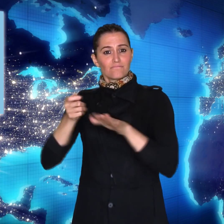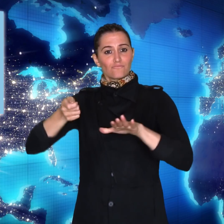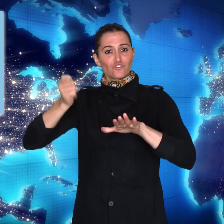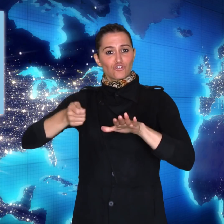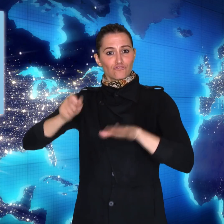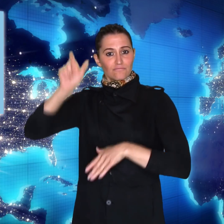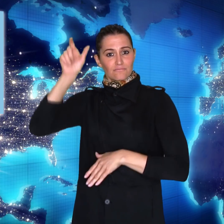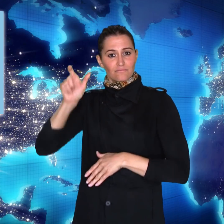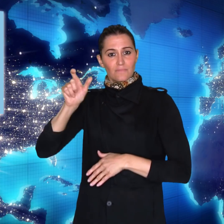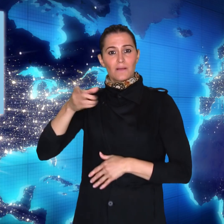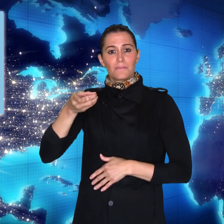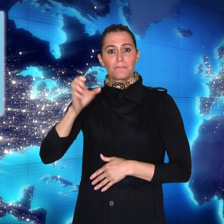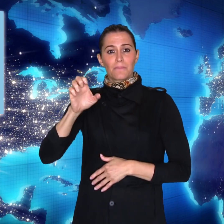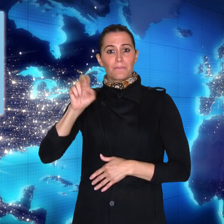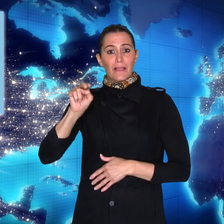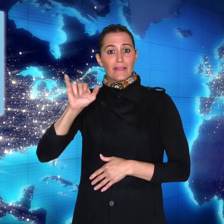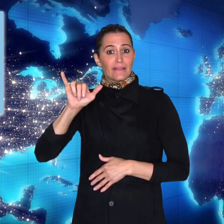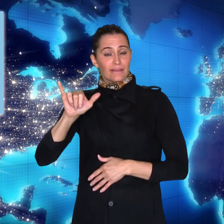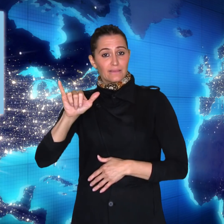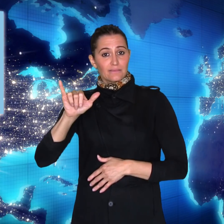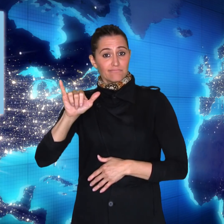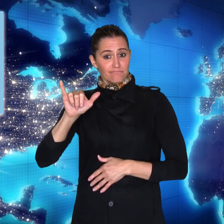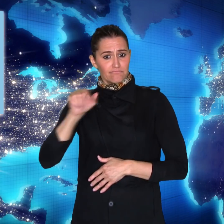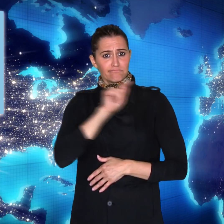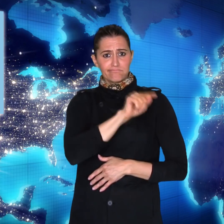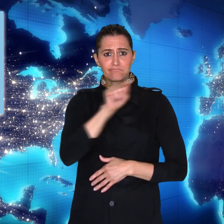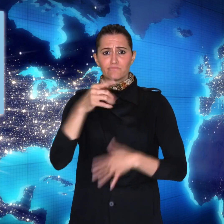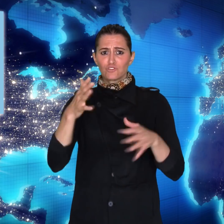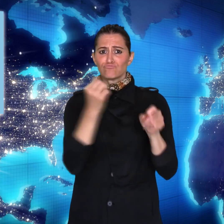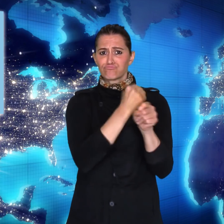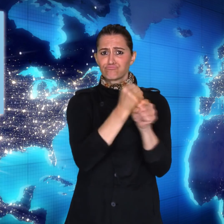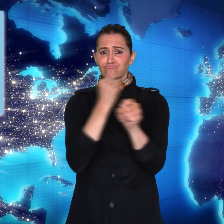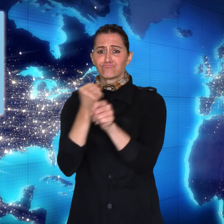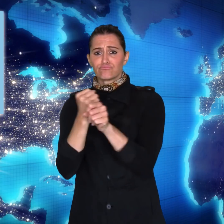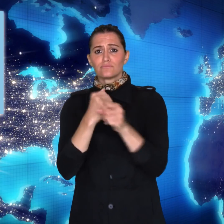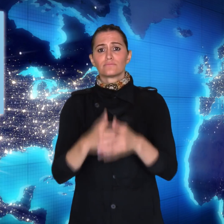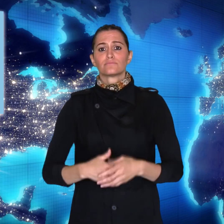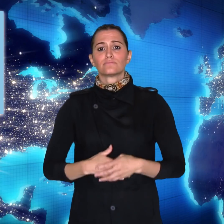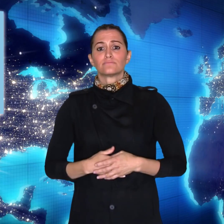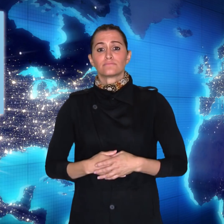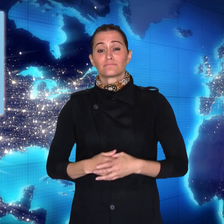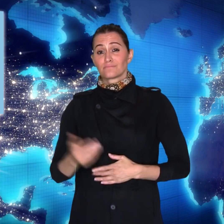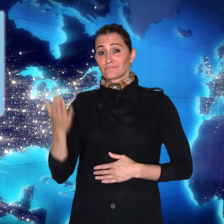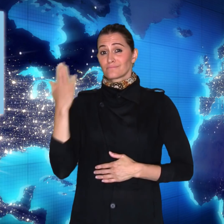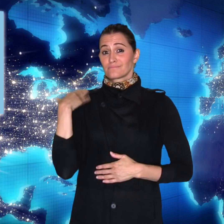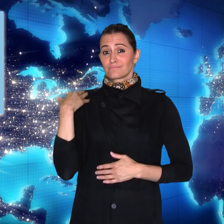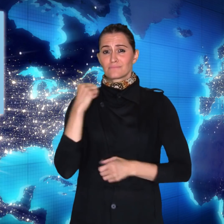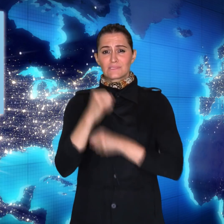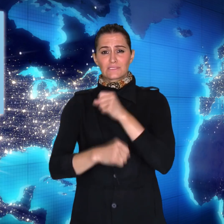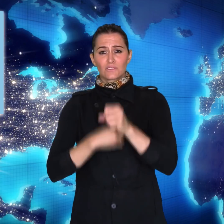In March 2015, she allegedly wrote a